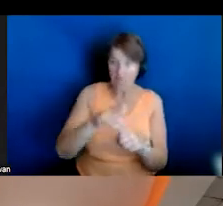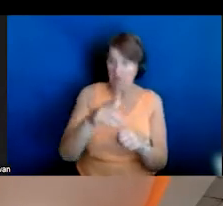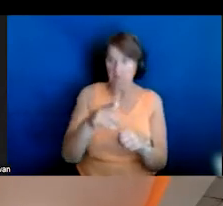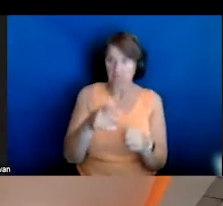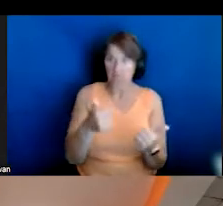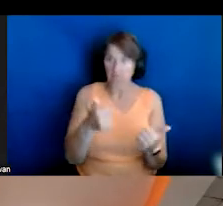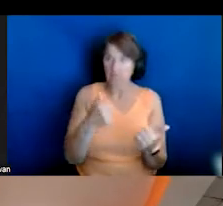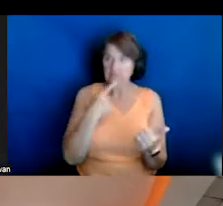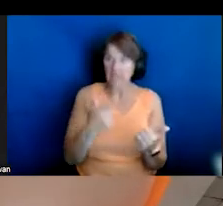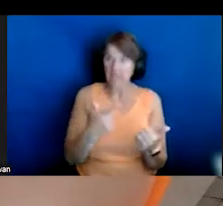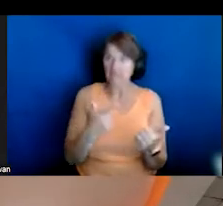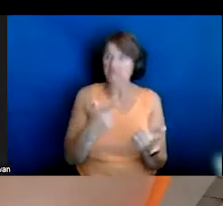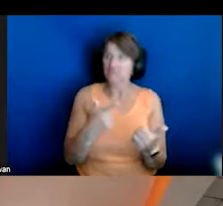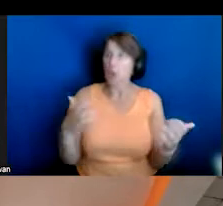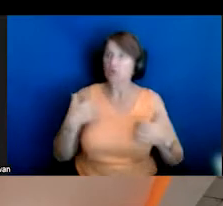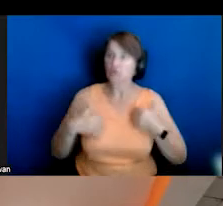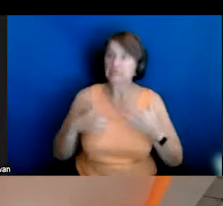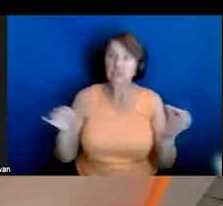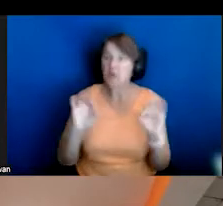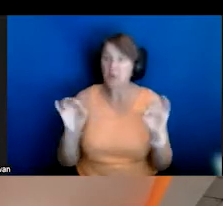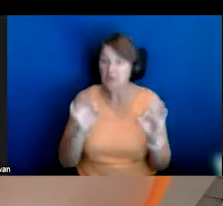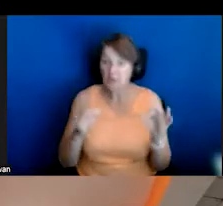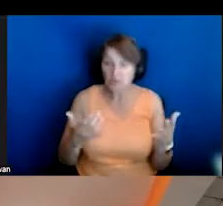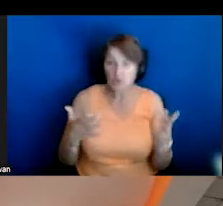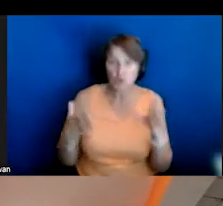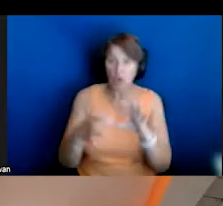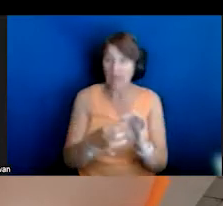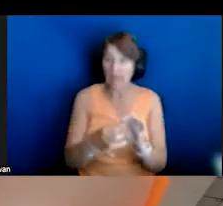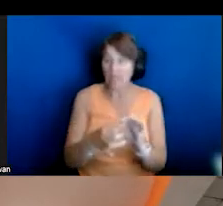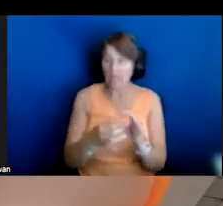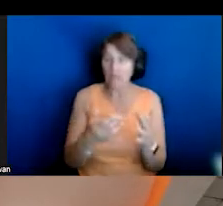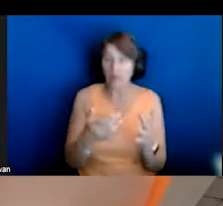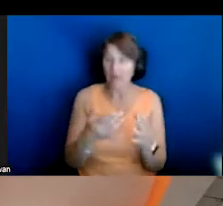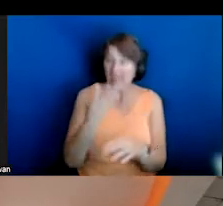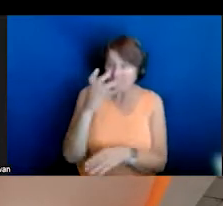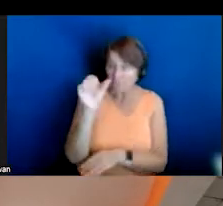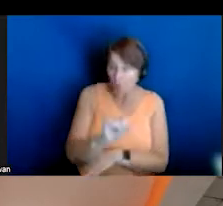interesting, and nobody would sign up to do it. Long story short, 4000 people signed up to